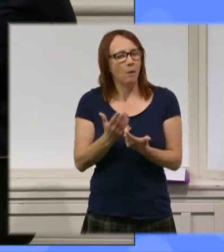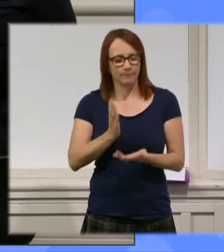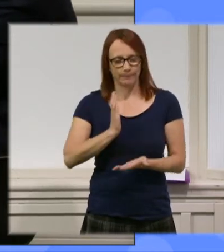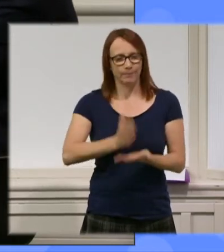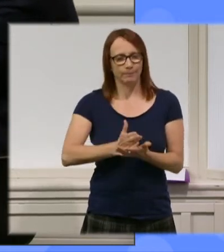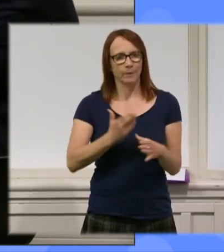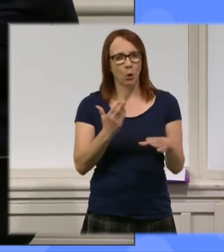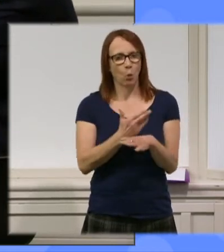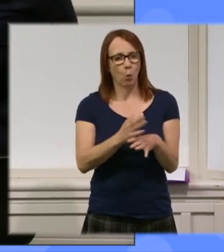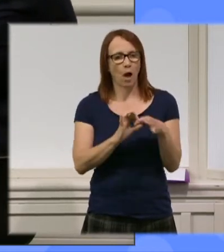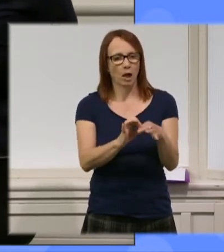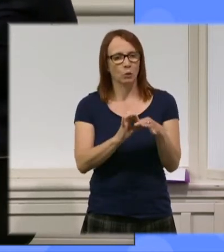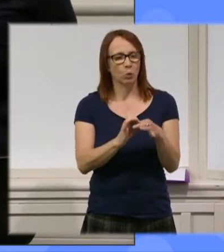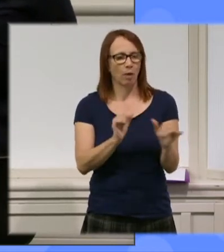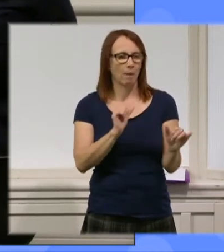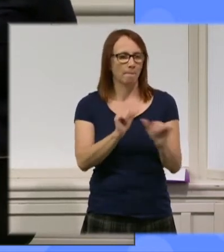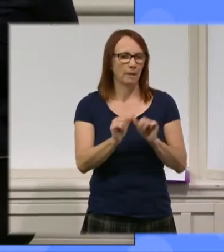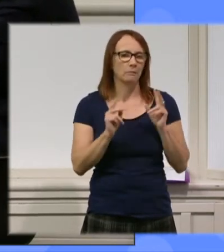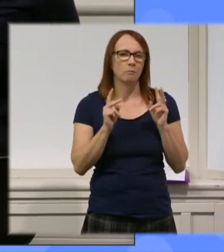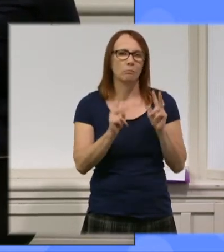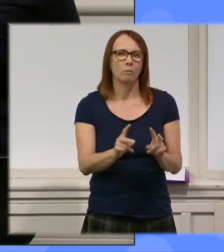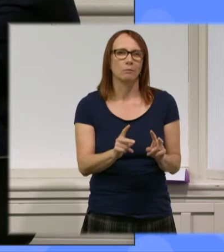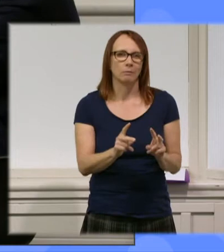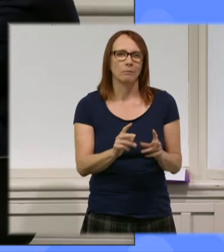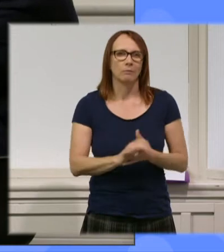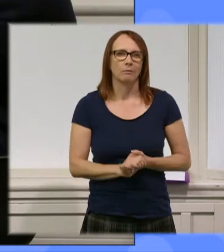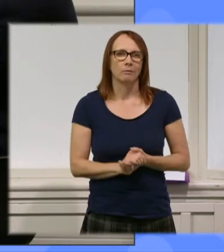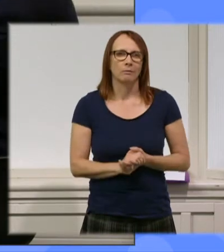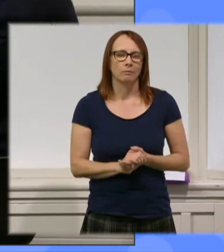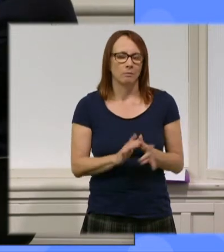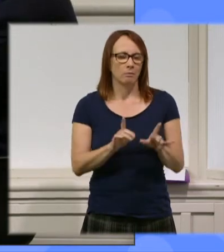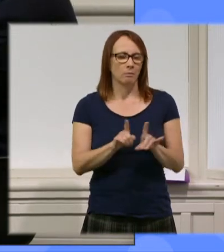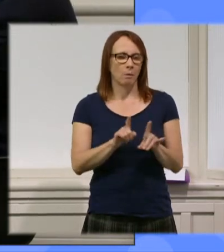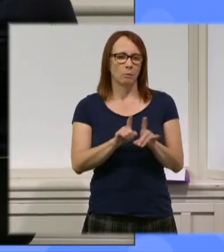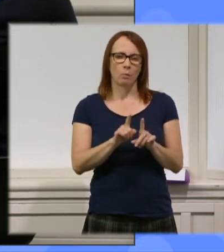work together really effectively and perhaps modify the way in which politics